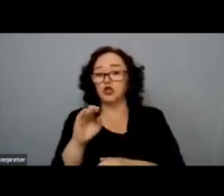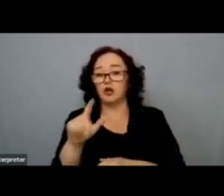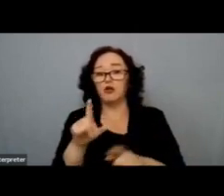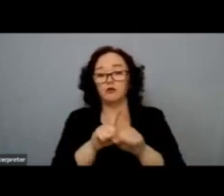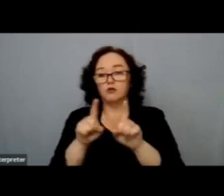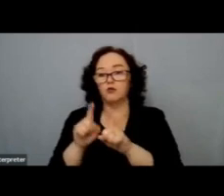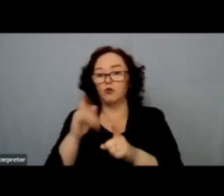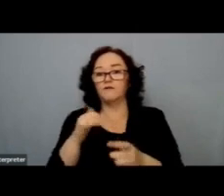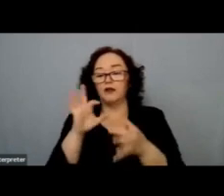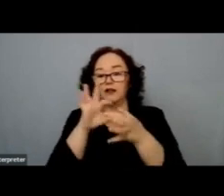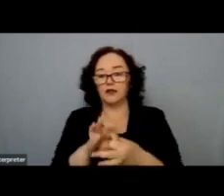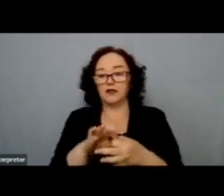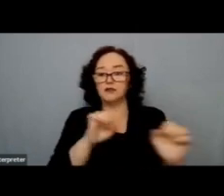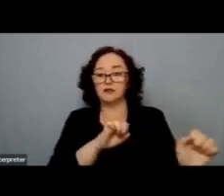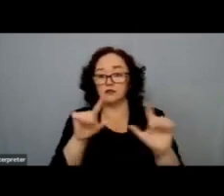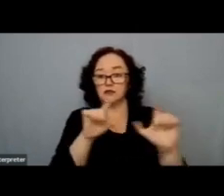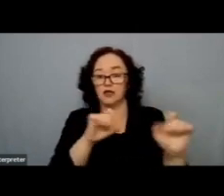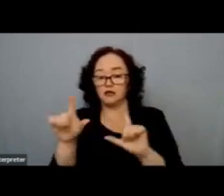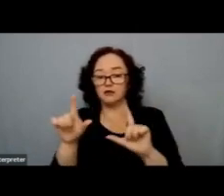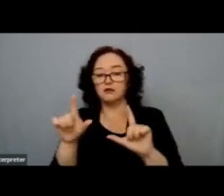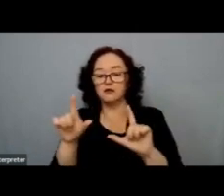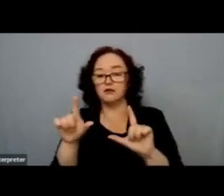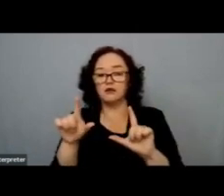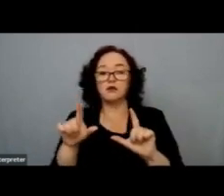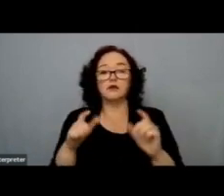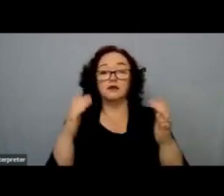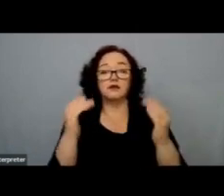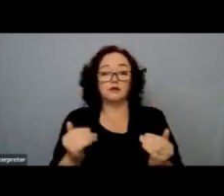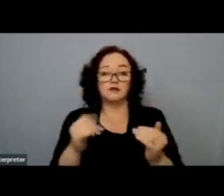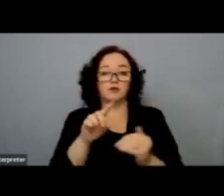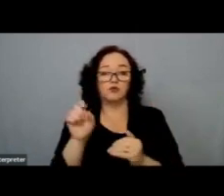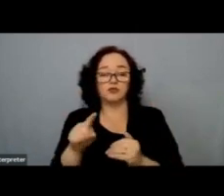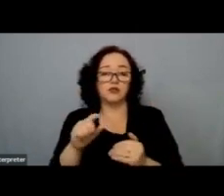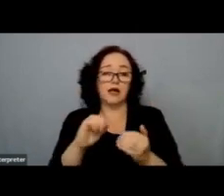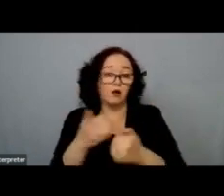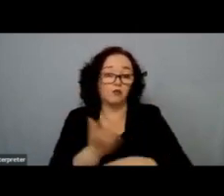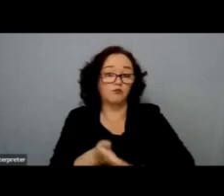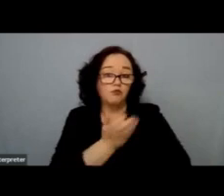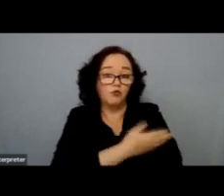finally, how can we improve future webinars? As always, if you have any questions, don't